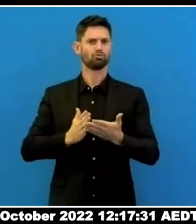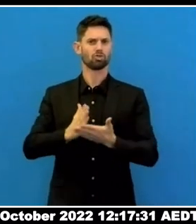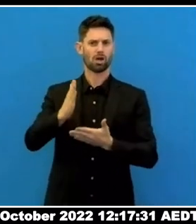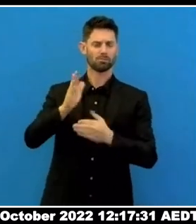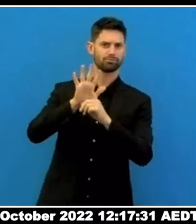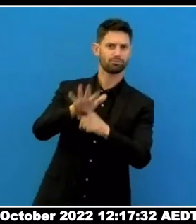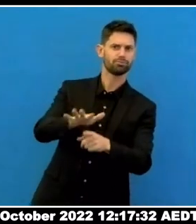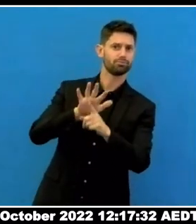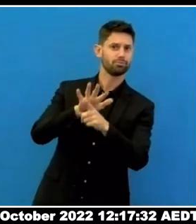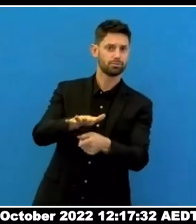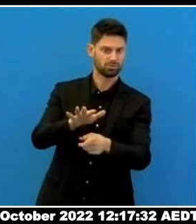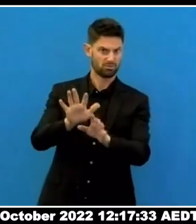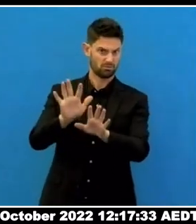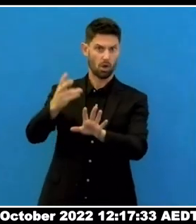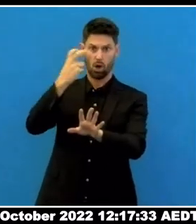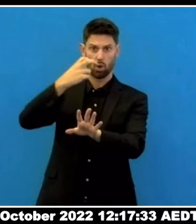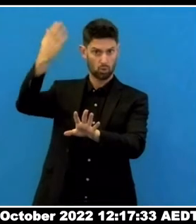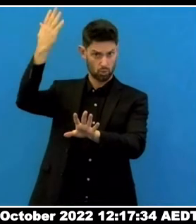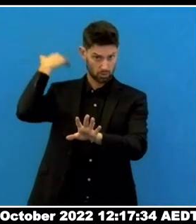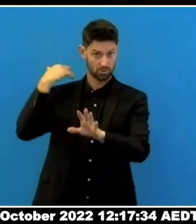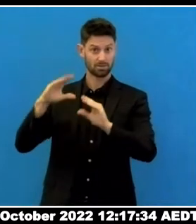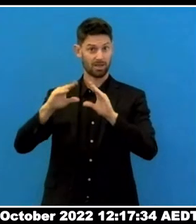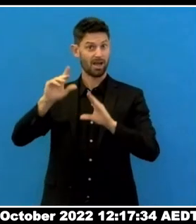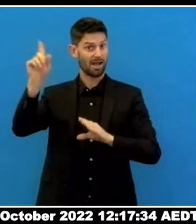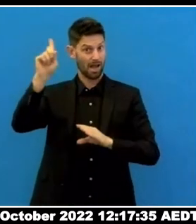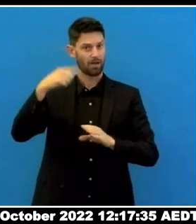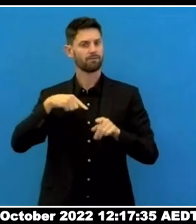In more contemporary times, we are using trauma informed approaches